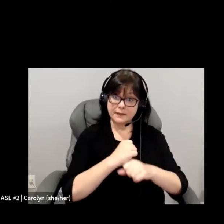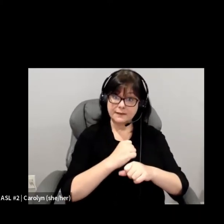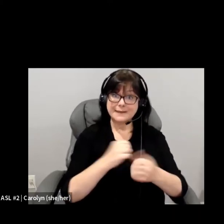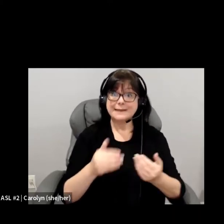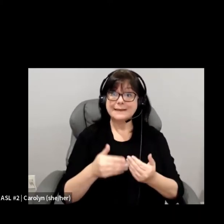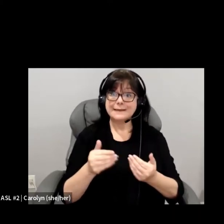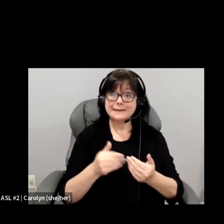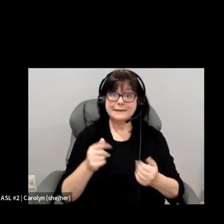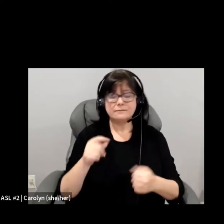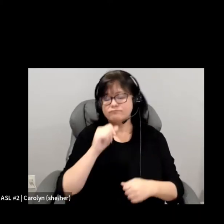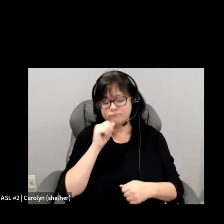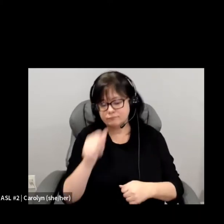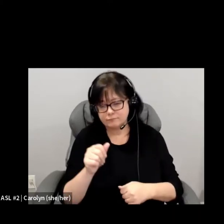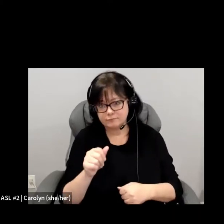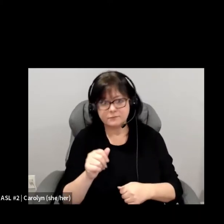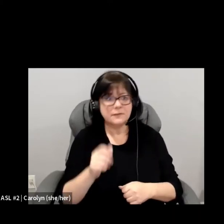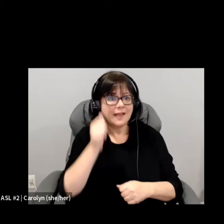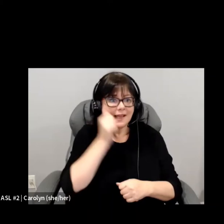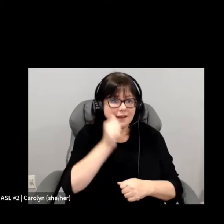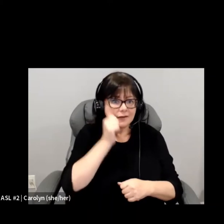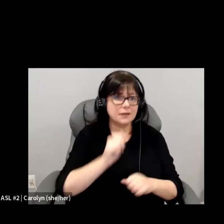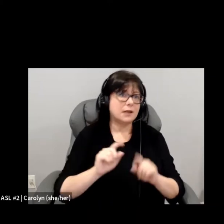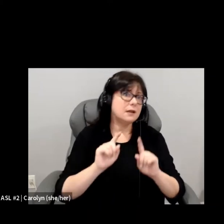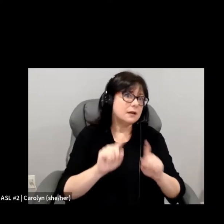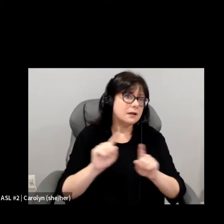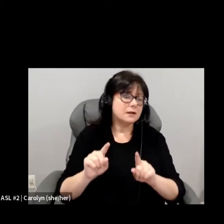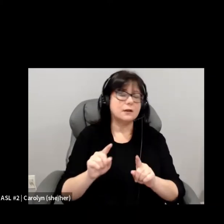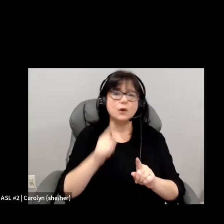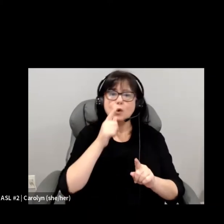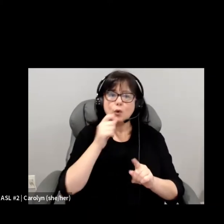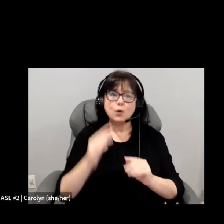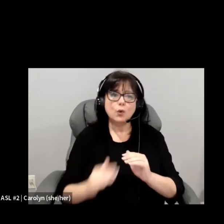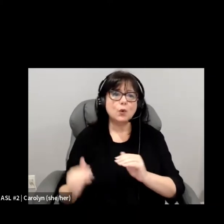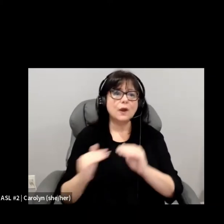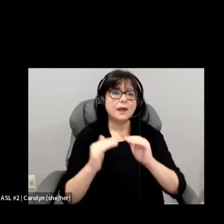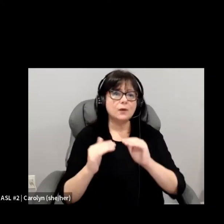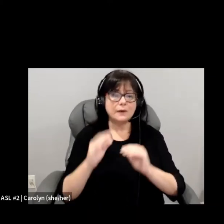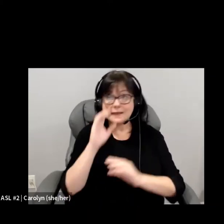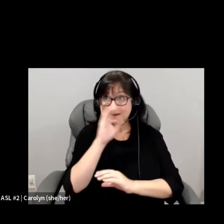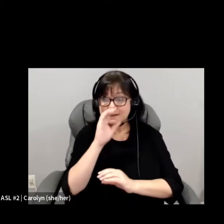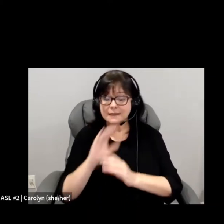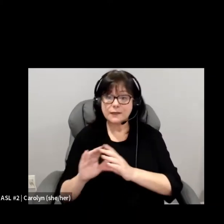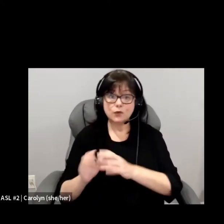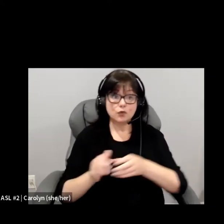TO FIGHT FOR EQUITY-SEEKING GROUPS AND INDIVIDUALS OFTEN UPHILL BATTLES TAKE ITS TOLL.